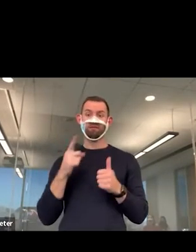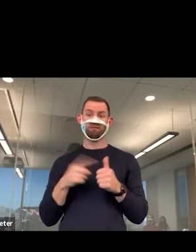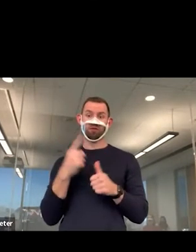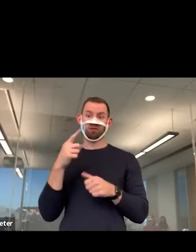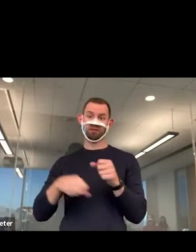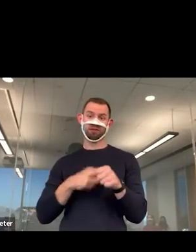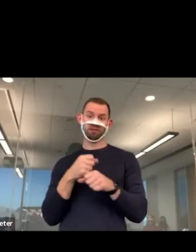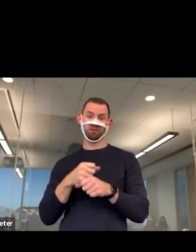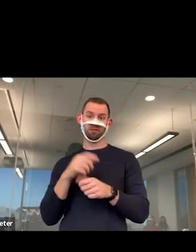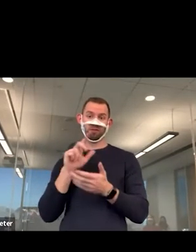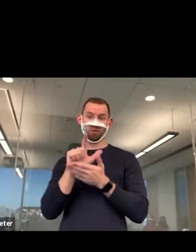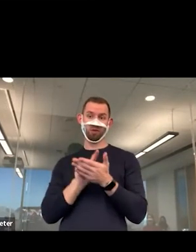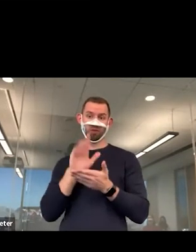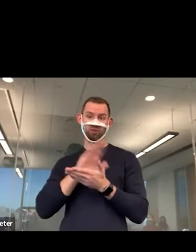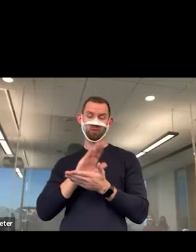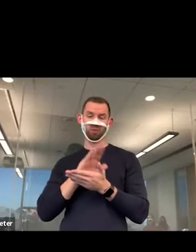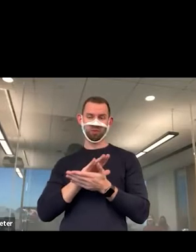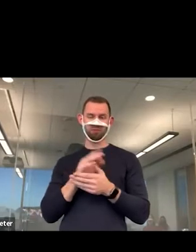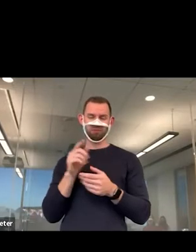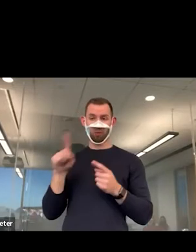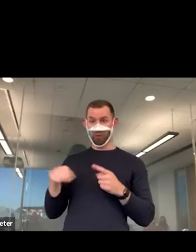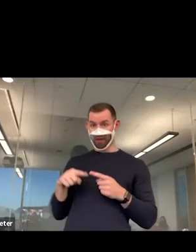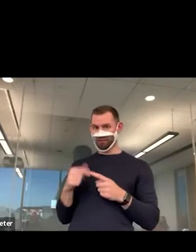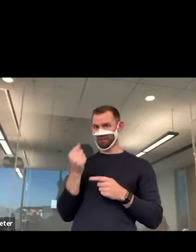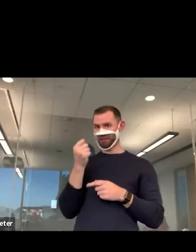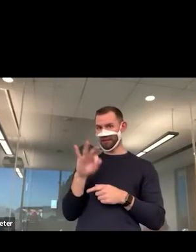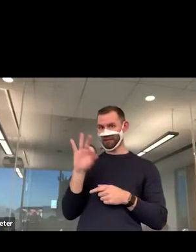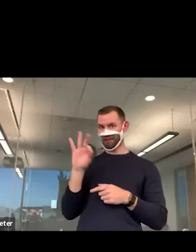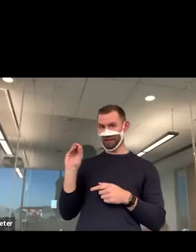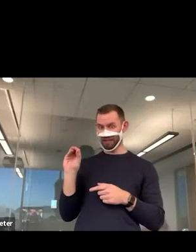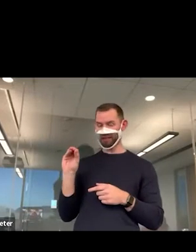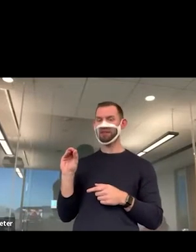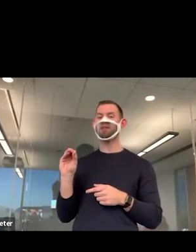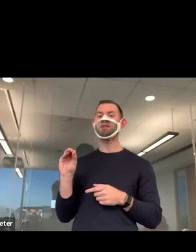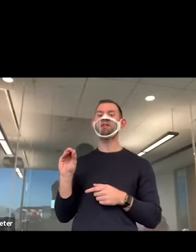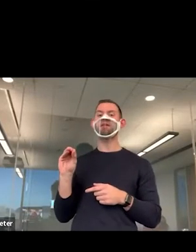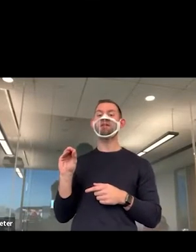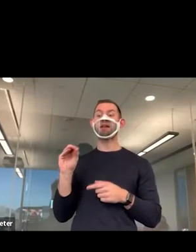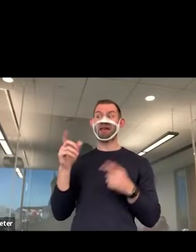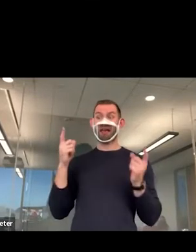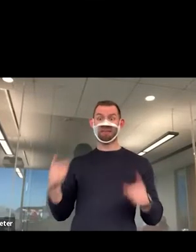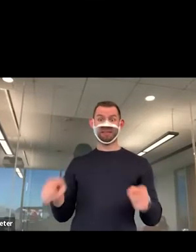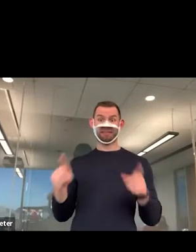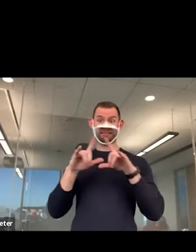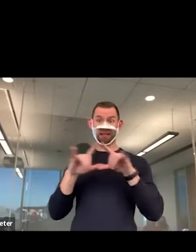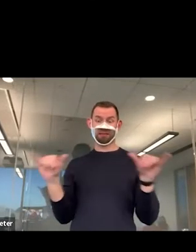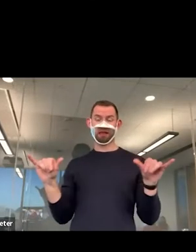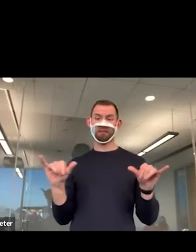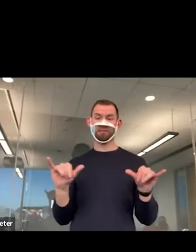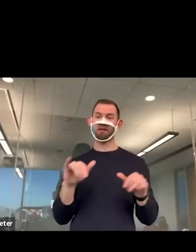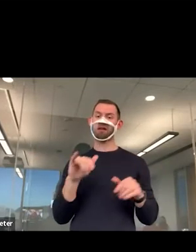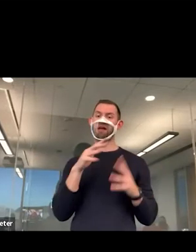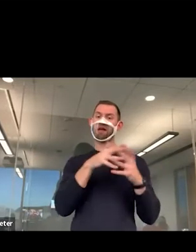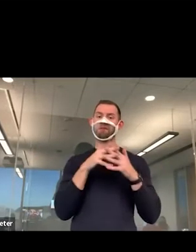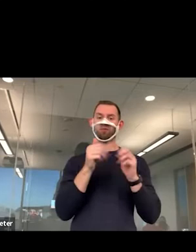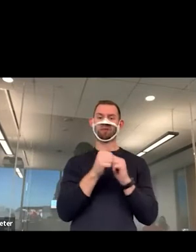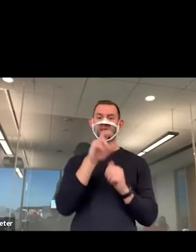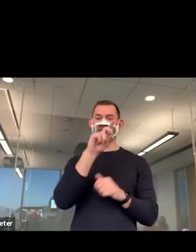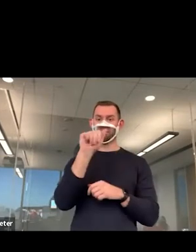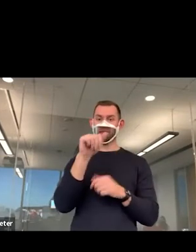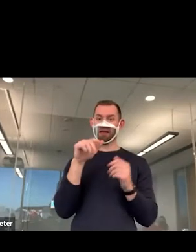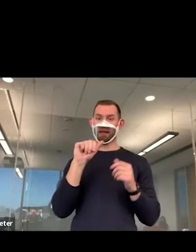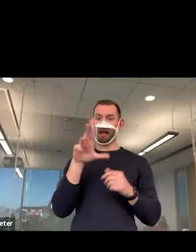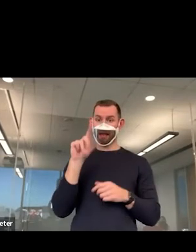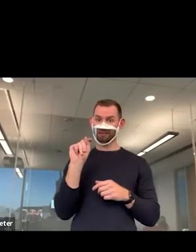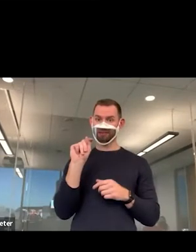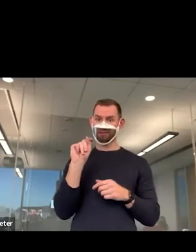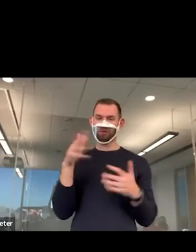in 1990 the americans with disabilities act passed and i knew nothing about what had happened leading